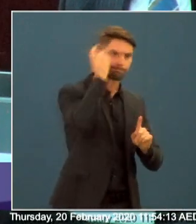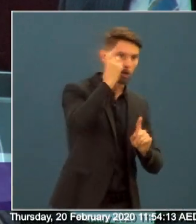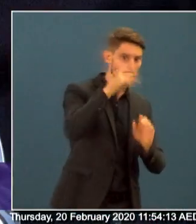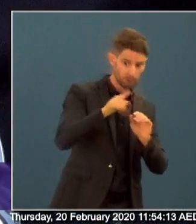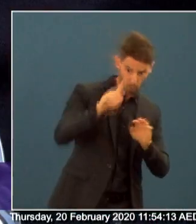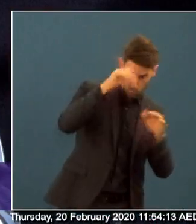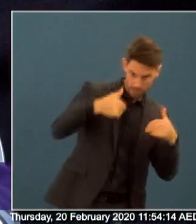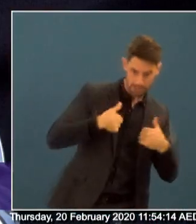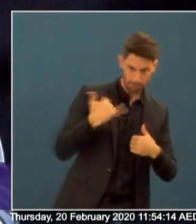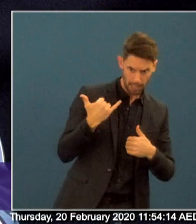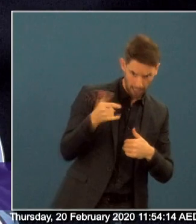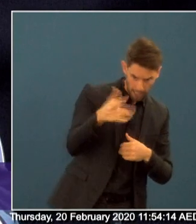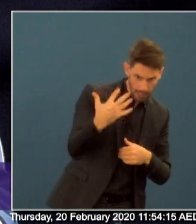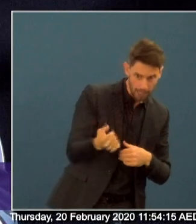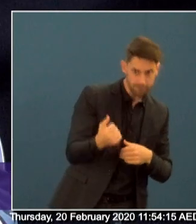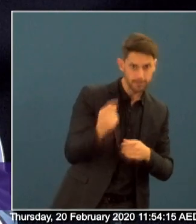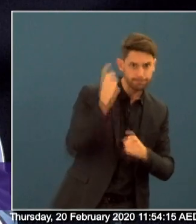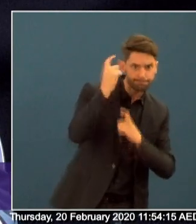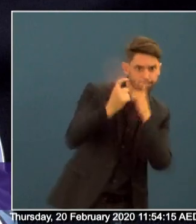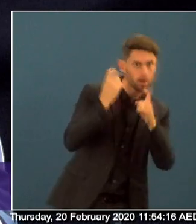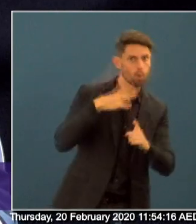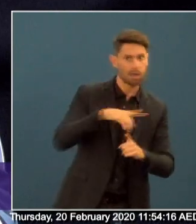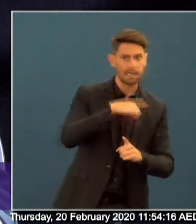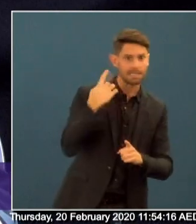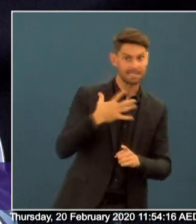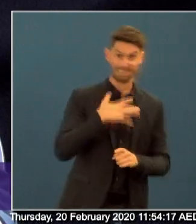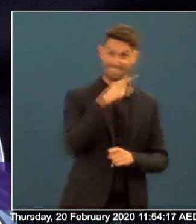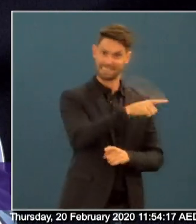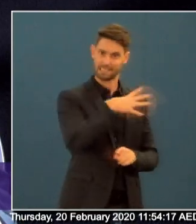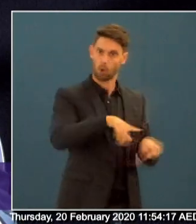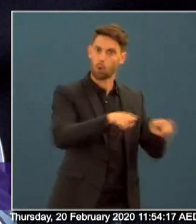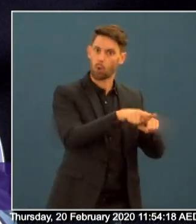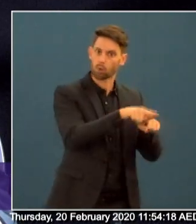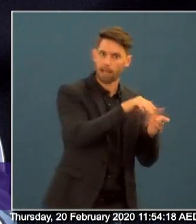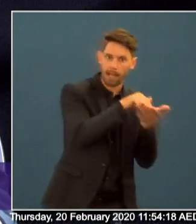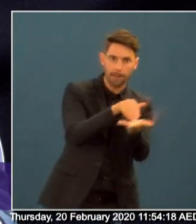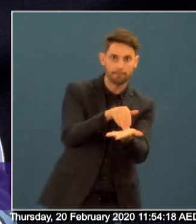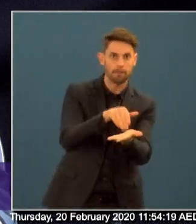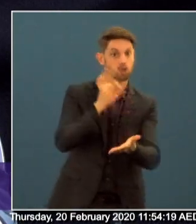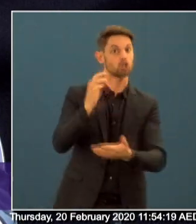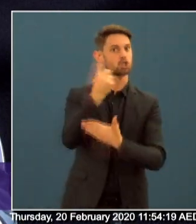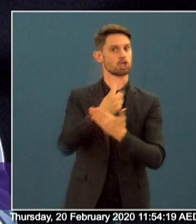Yes, that's fair. And, again, if this is outside your area, please let me know, but it might be a question,